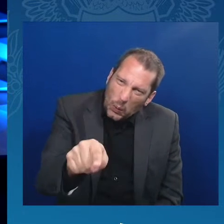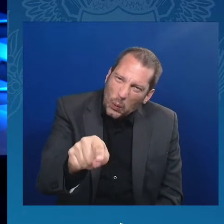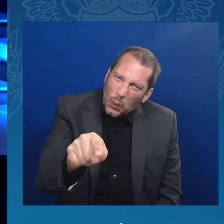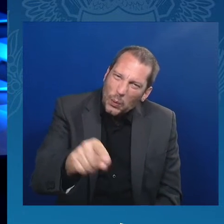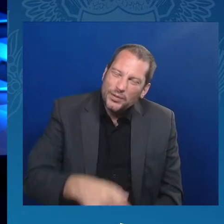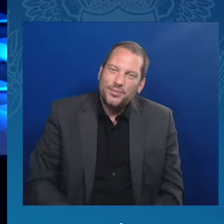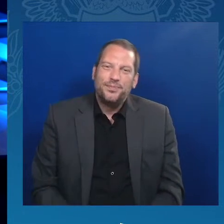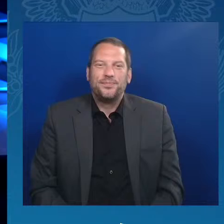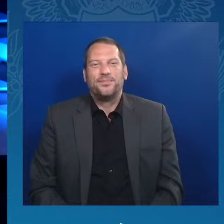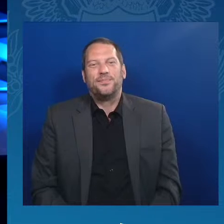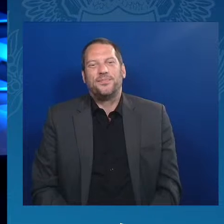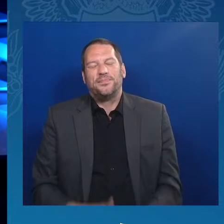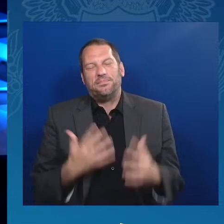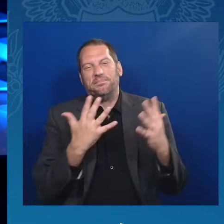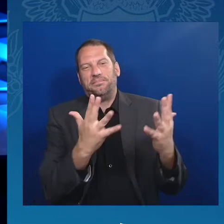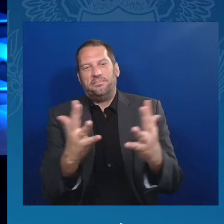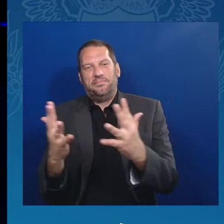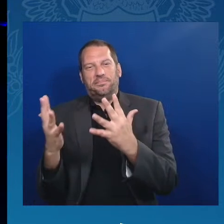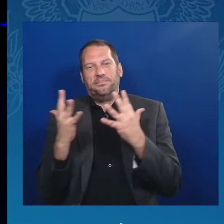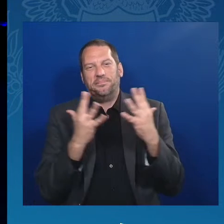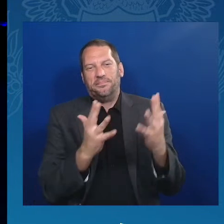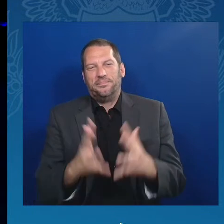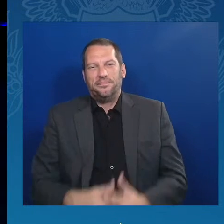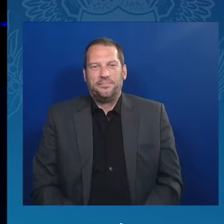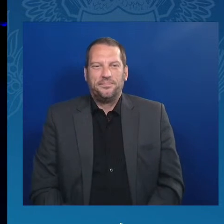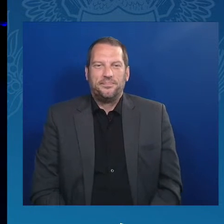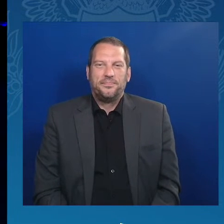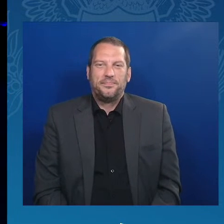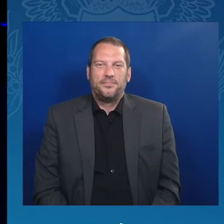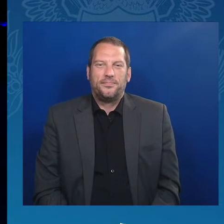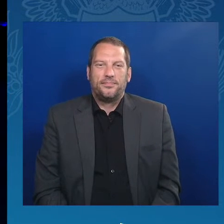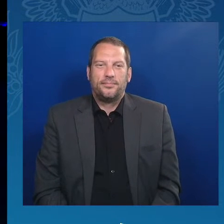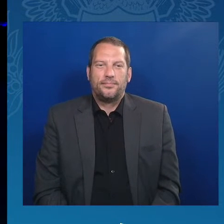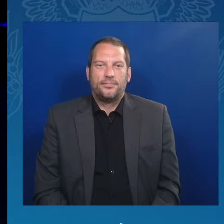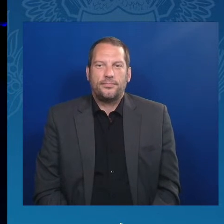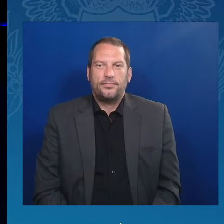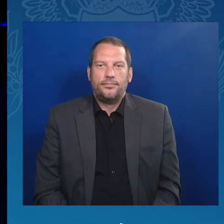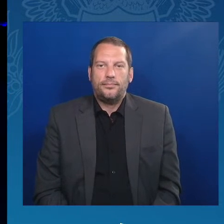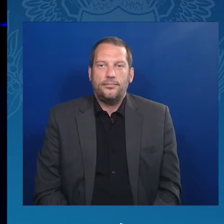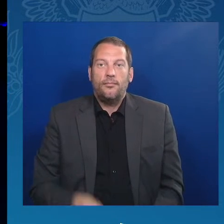Mr. Harvey: Well, we've come to the end. This clock is at zero. I did what I said I was going to do.